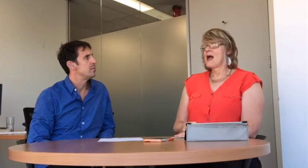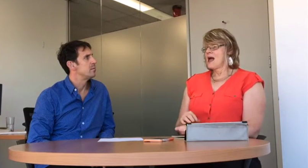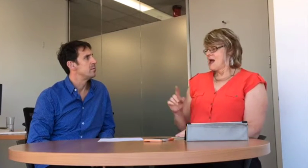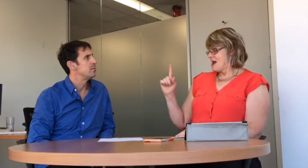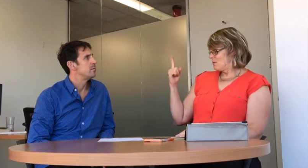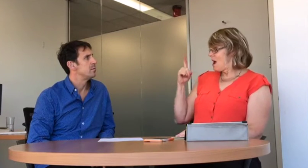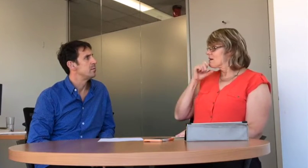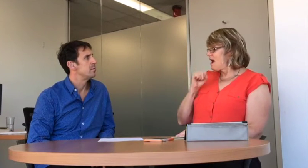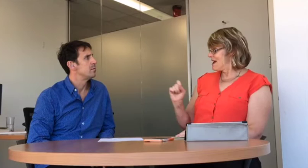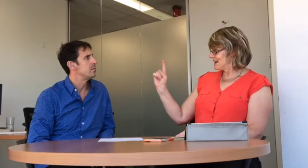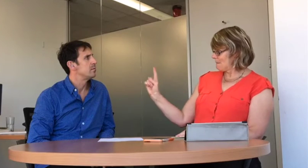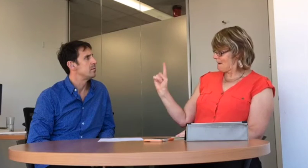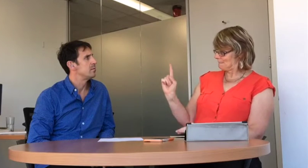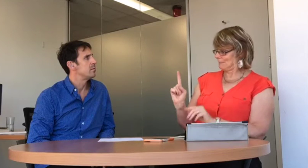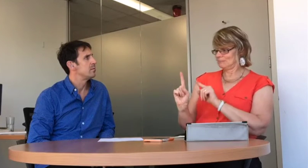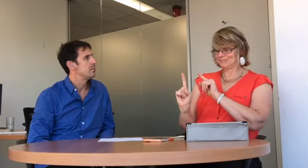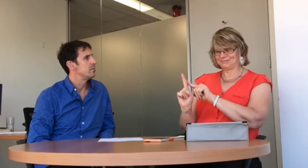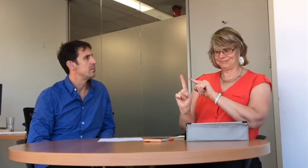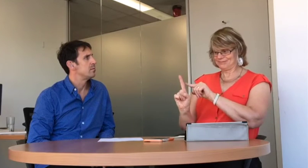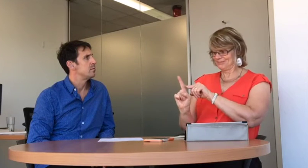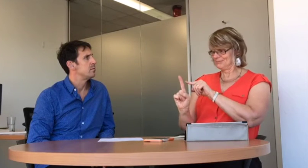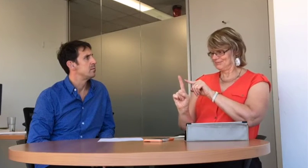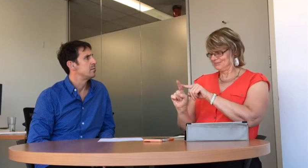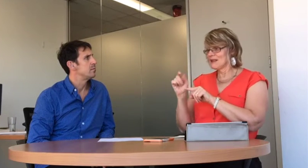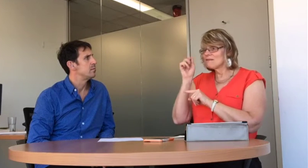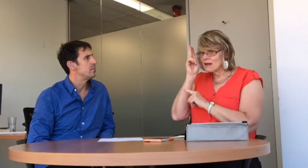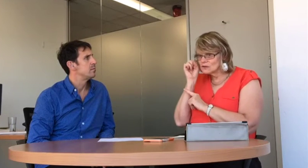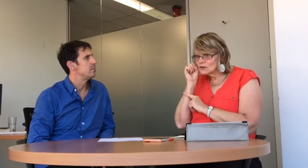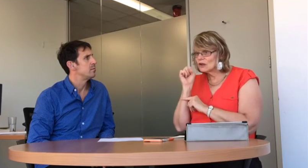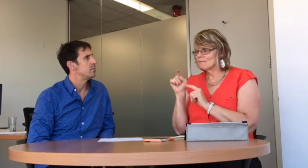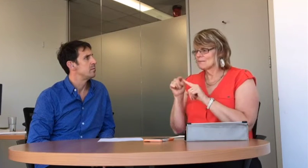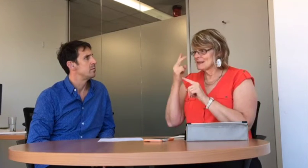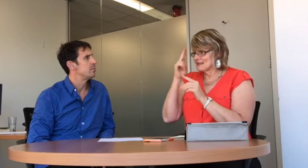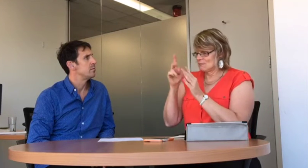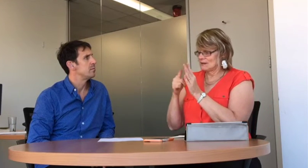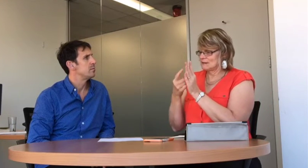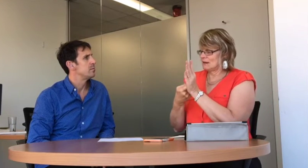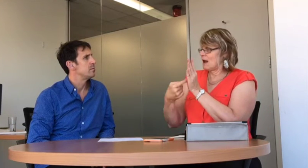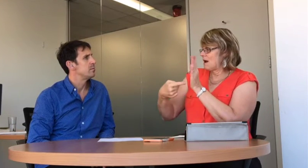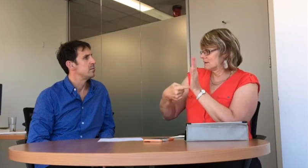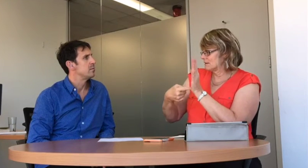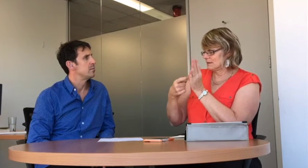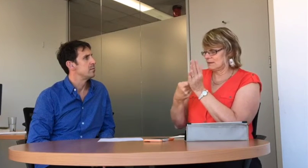So one particular man who had Ushers was named Mr Art Rorig,